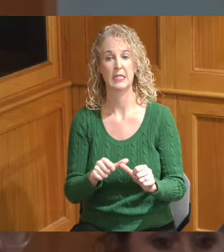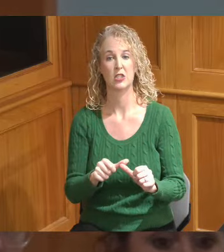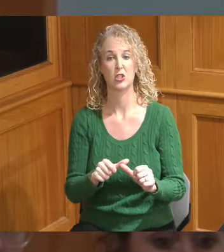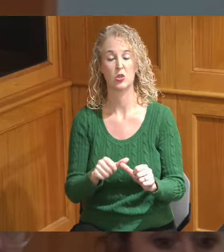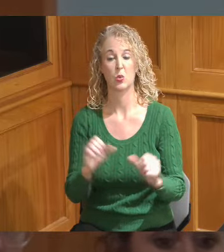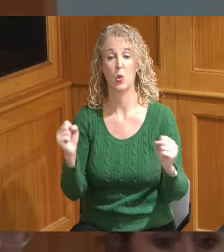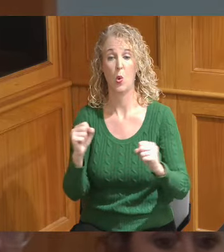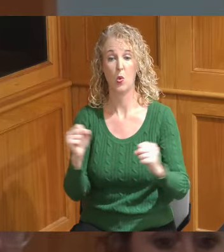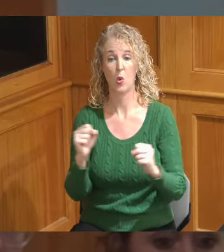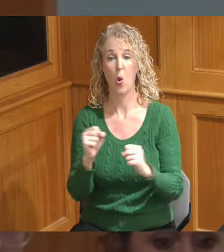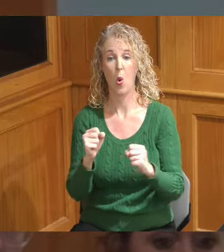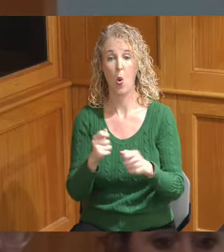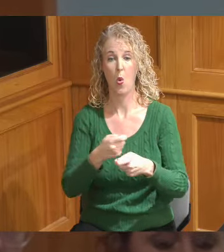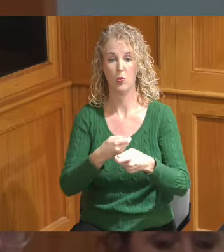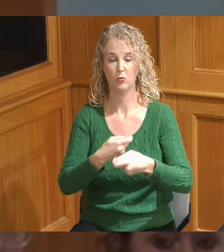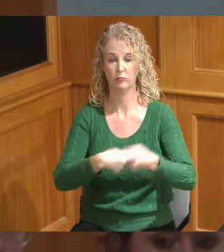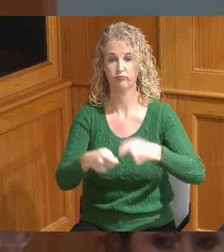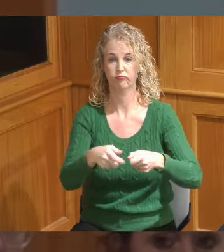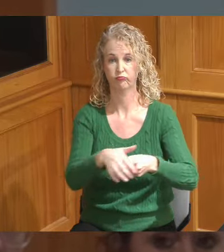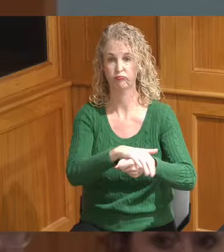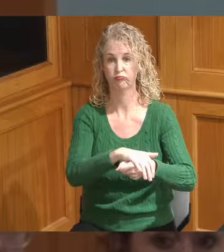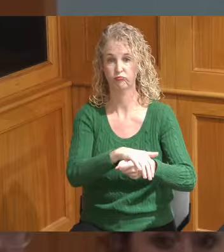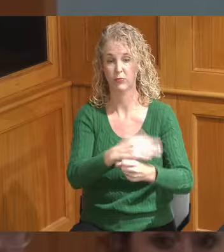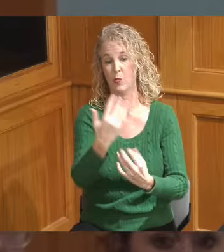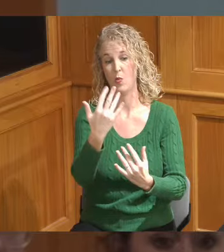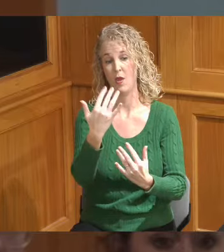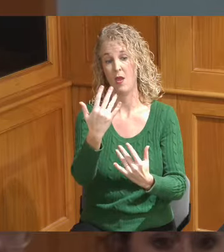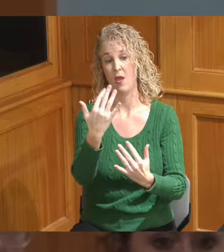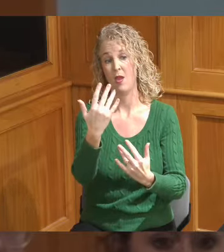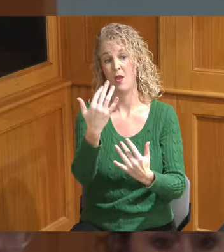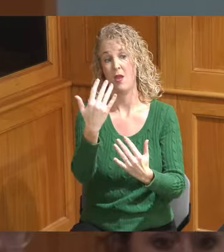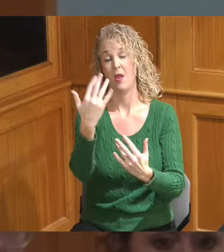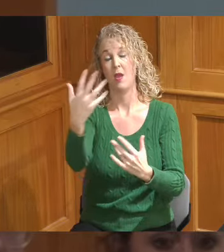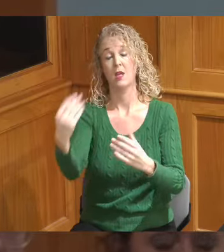in place while the cold season is out and then wait to come out of the thaw until we can put